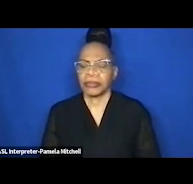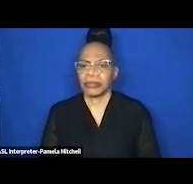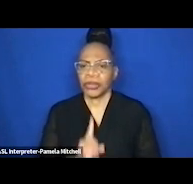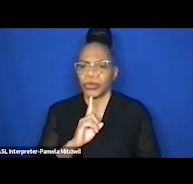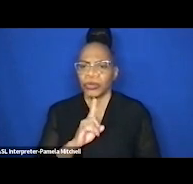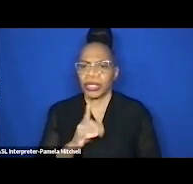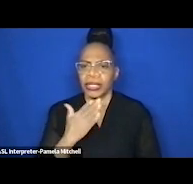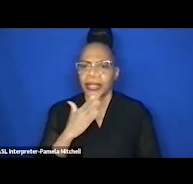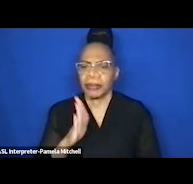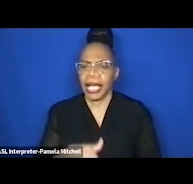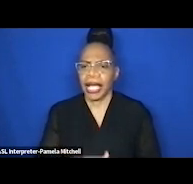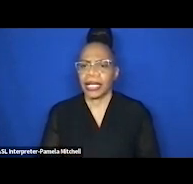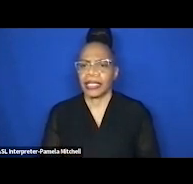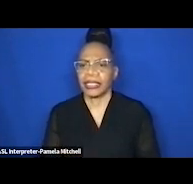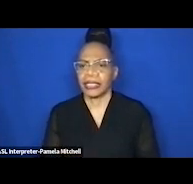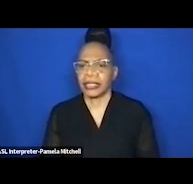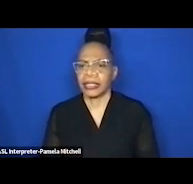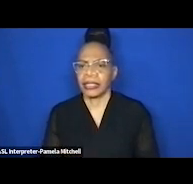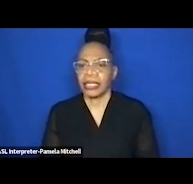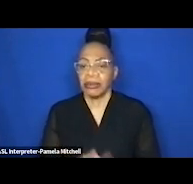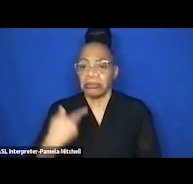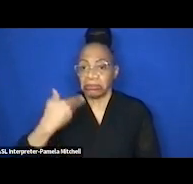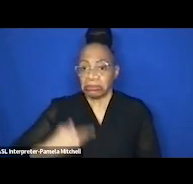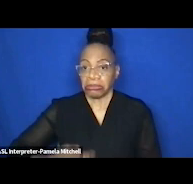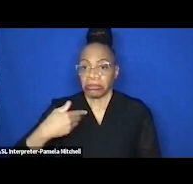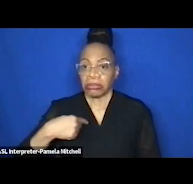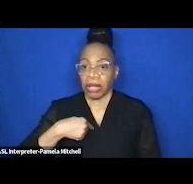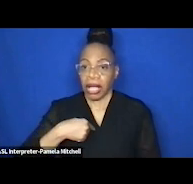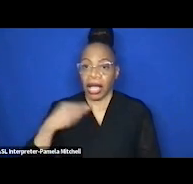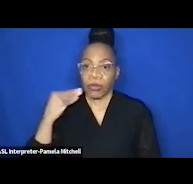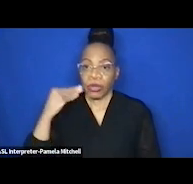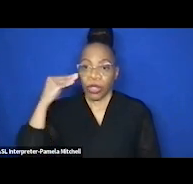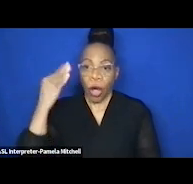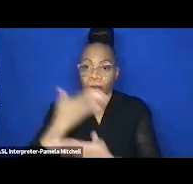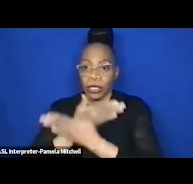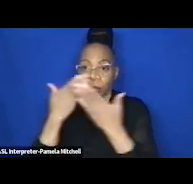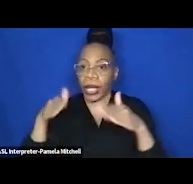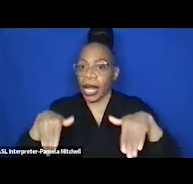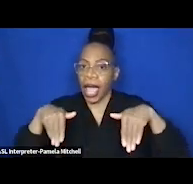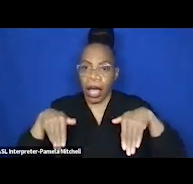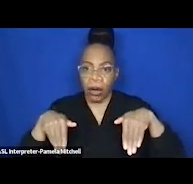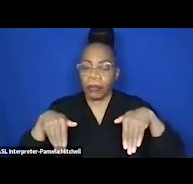I met Ms. Fluces. I was homeless and hopeless. And she gave me hope.